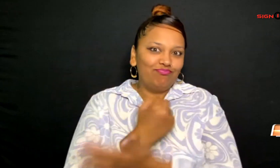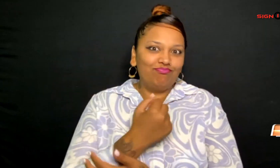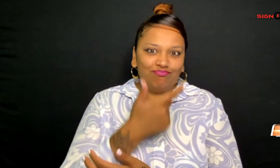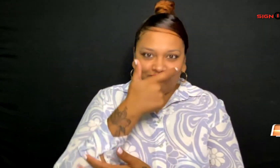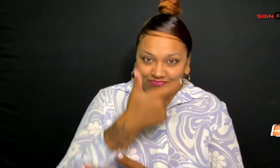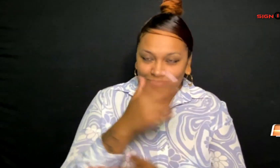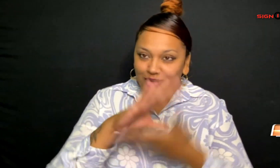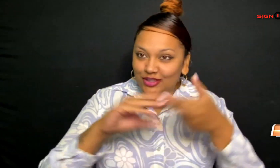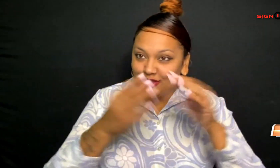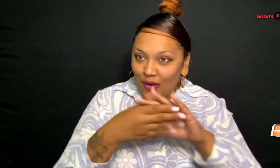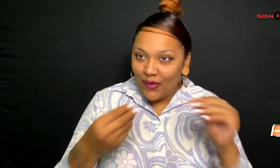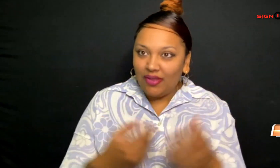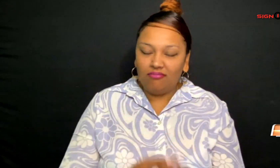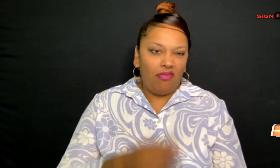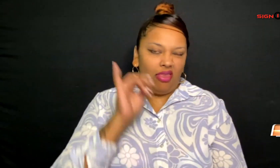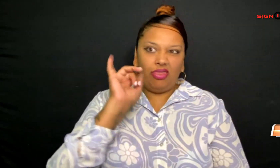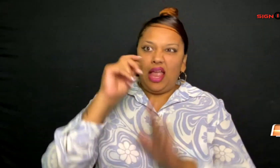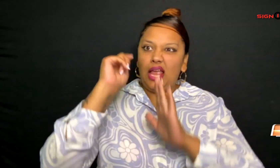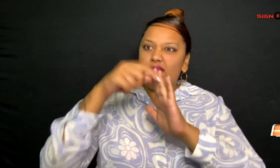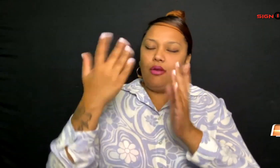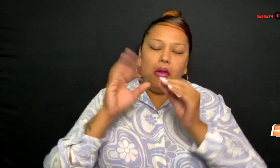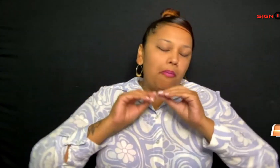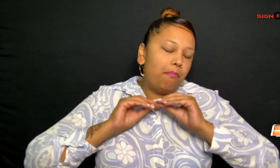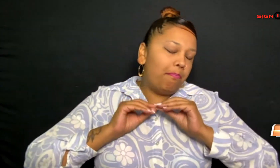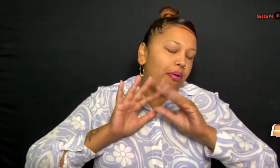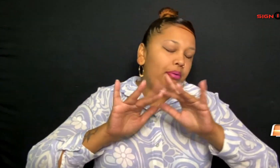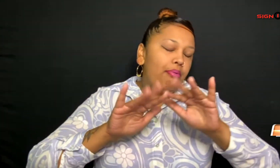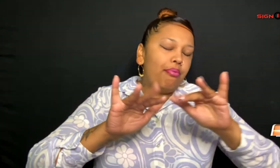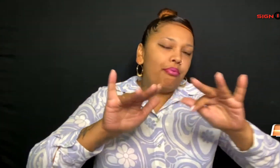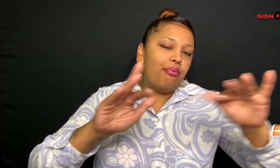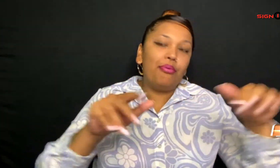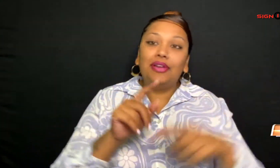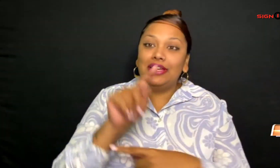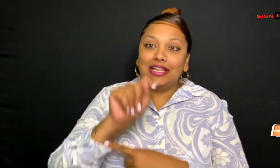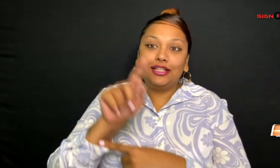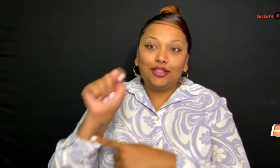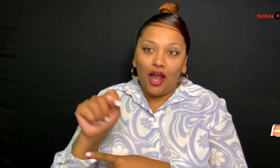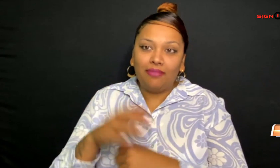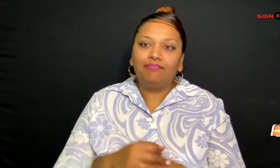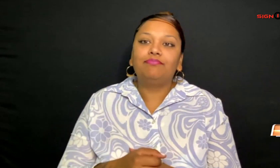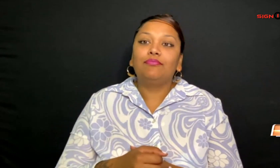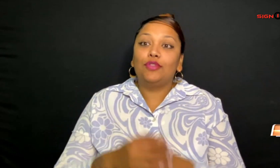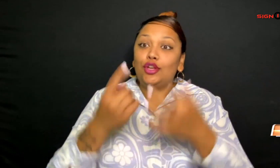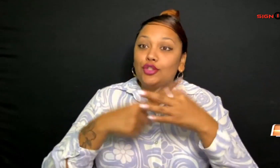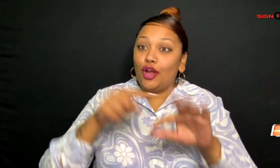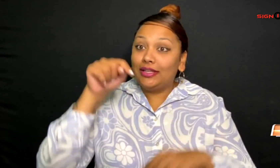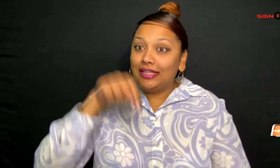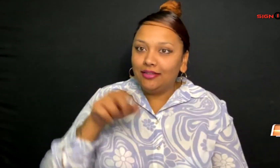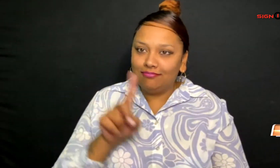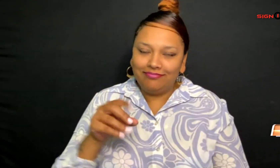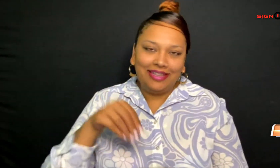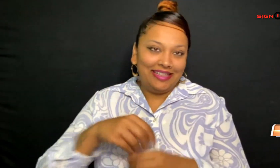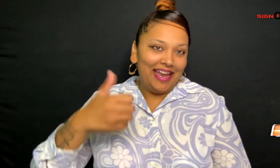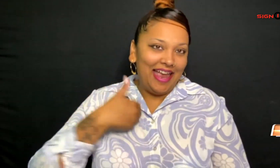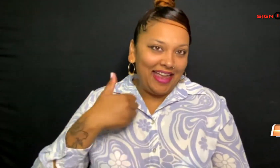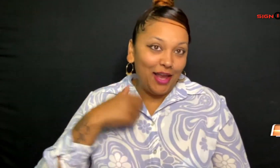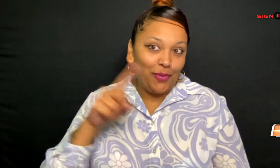and finally check out the story that has gone viral on TikTok it started right here in Canada